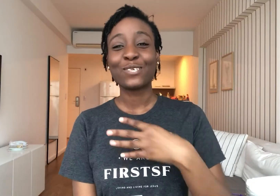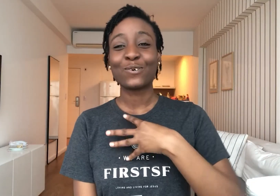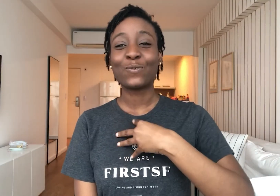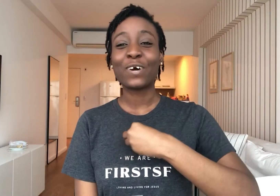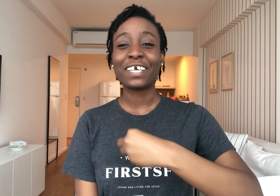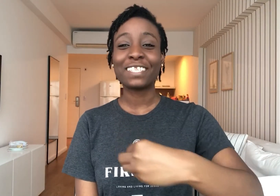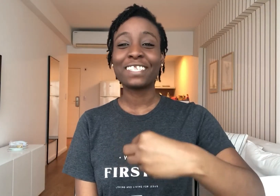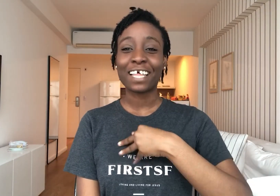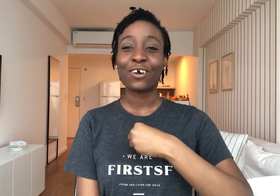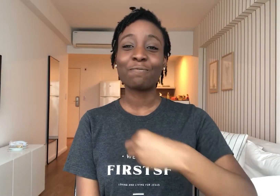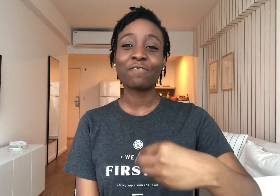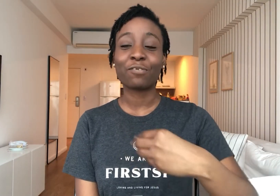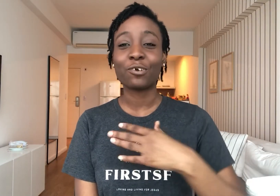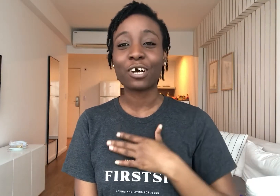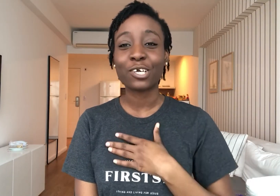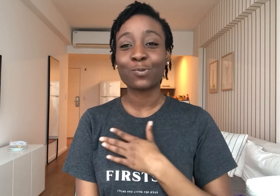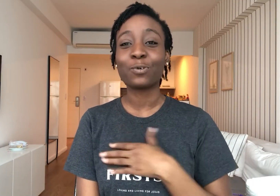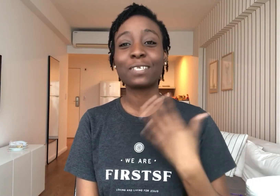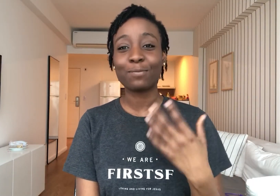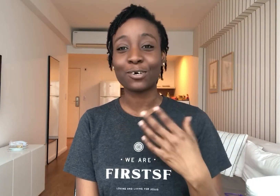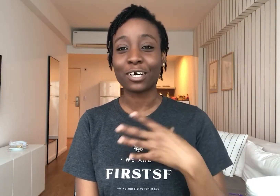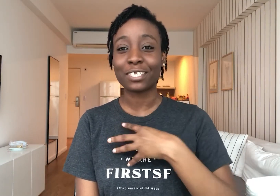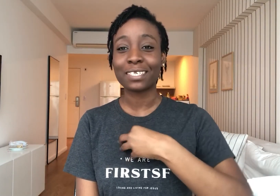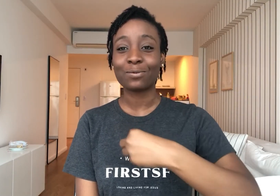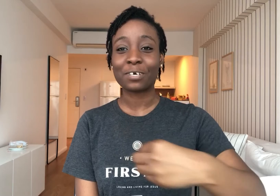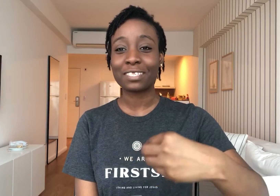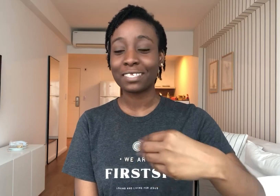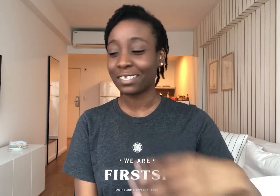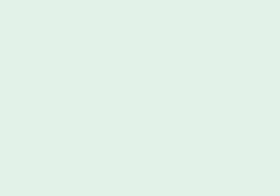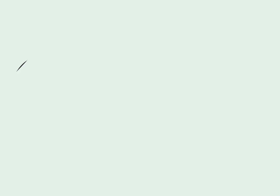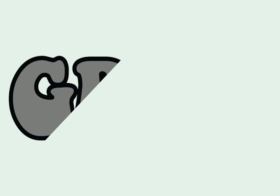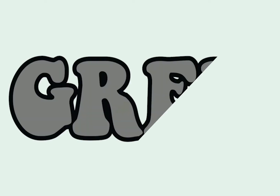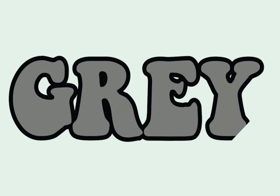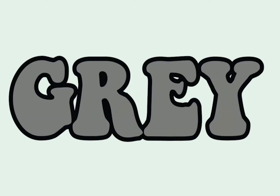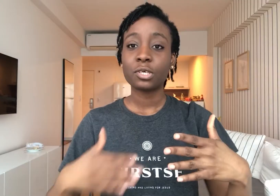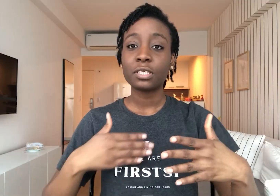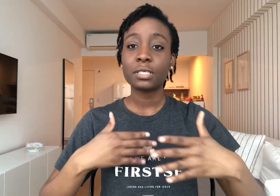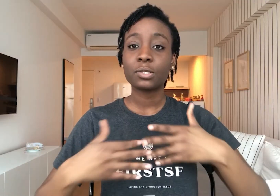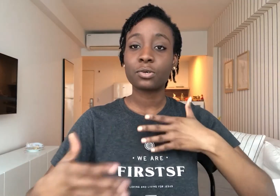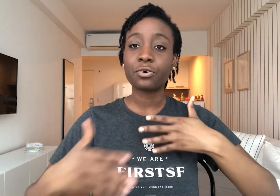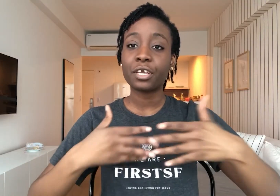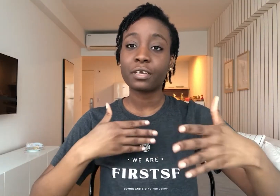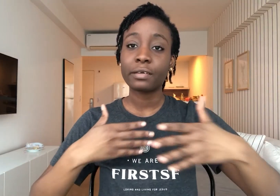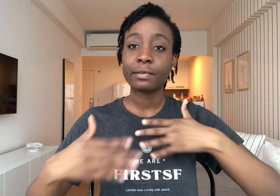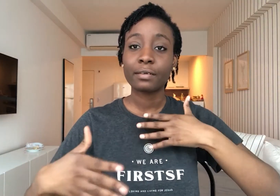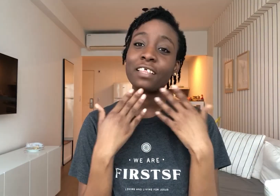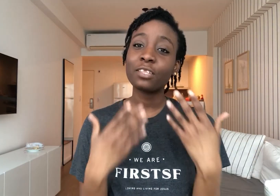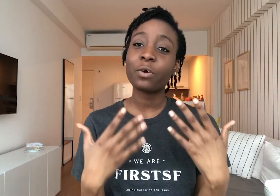so white is coming from your heart, we want a pure heart -white. So this is grey, I think the way I'm